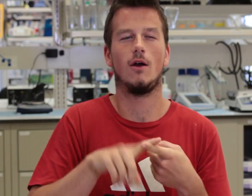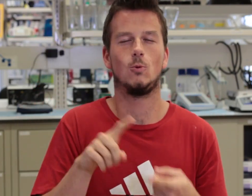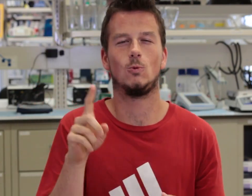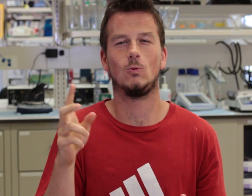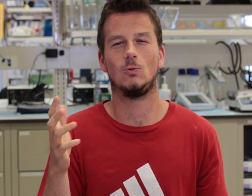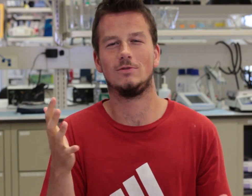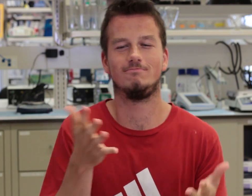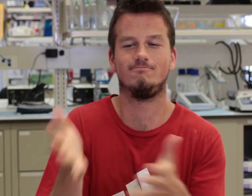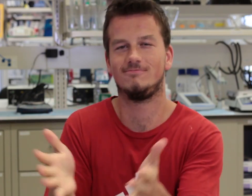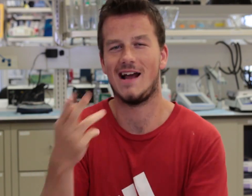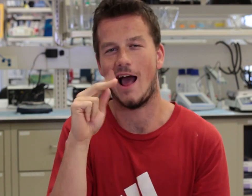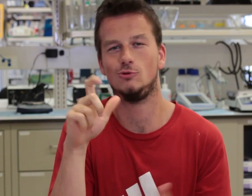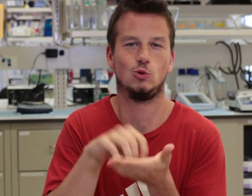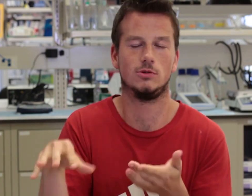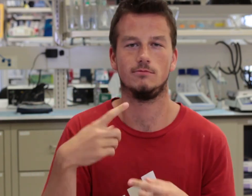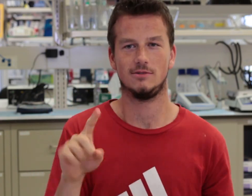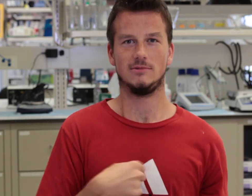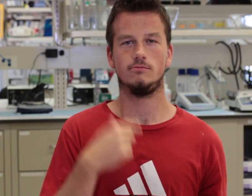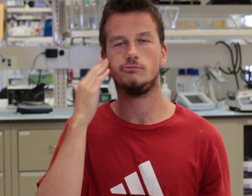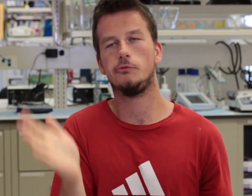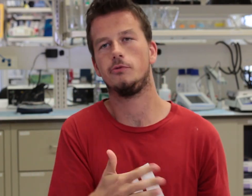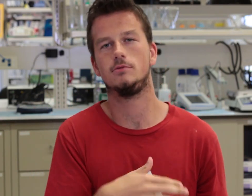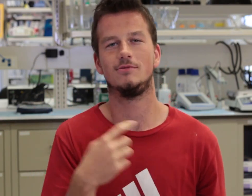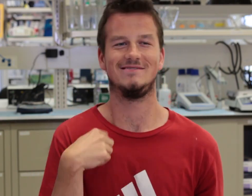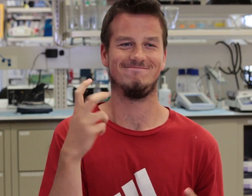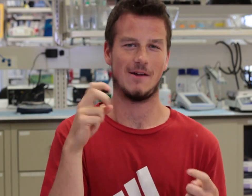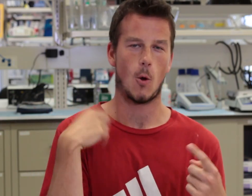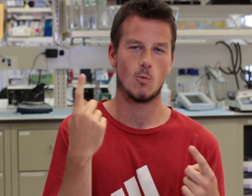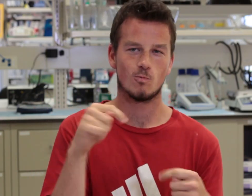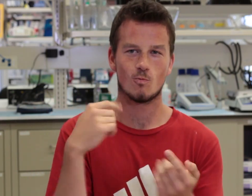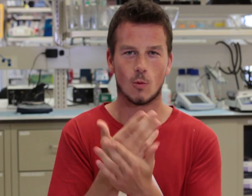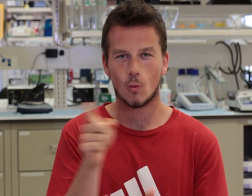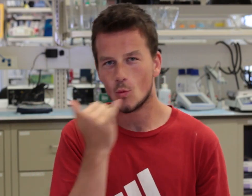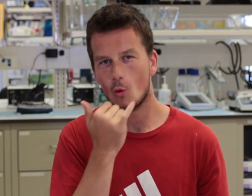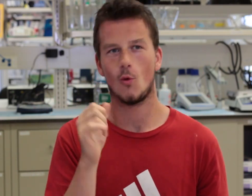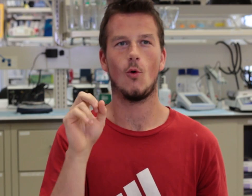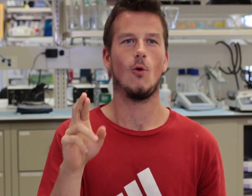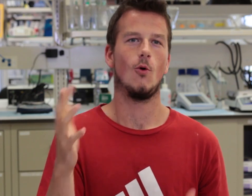or had an easier way of communicating, those types of students. I was often kind of cast aside.